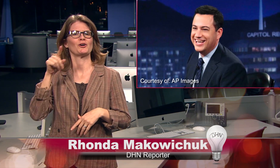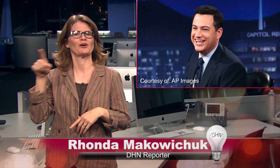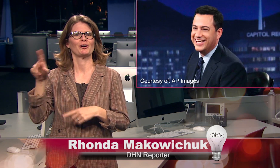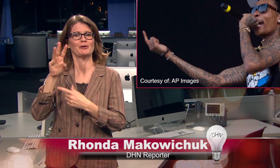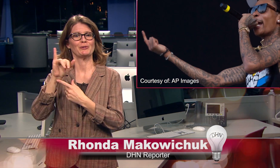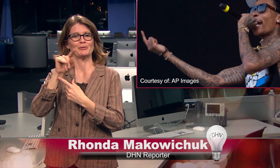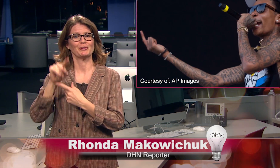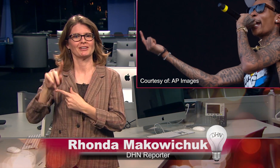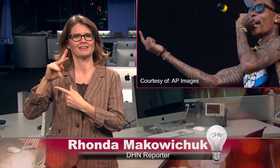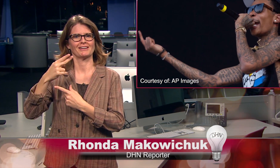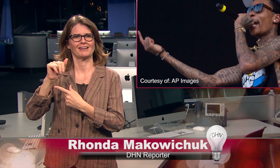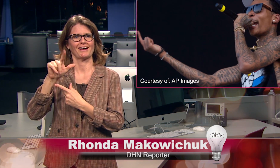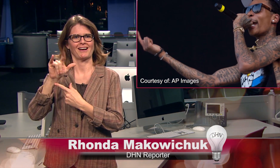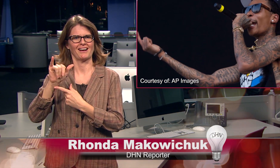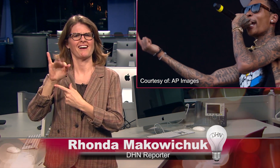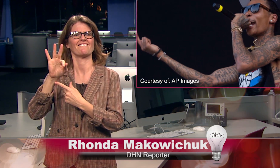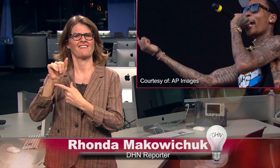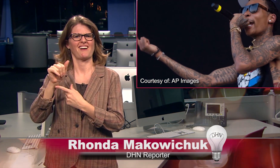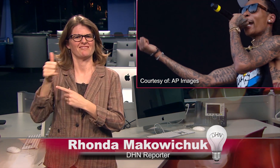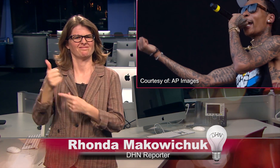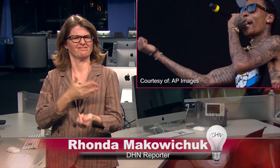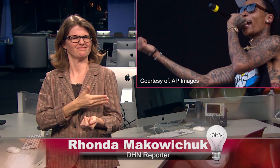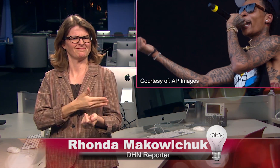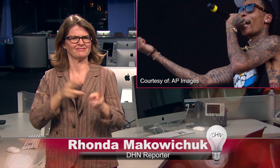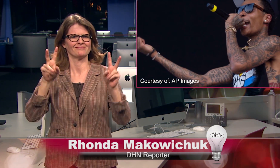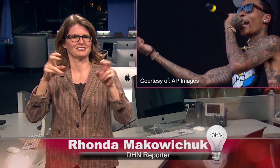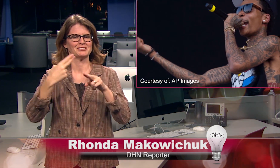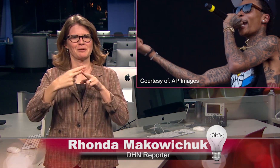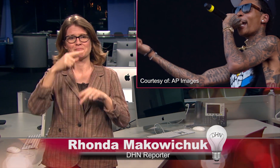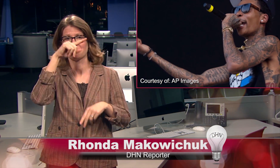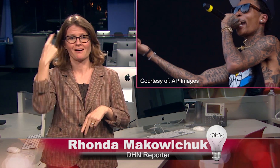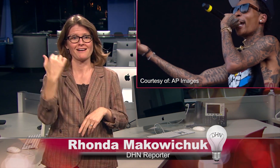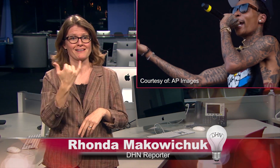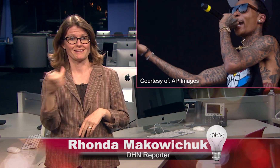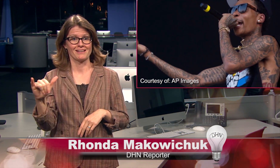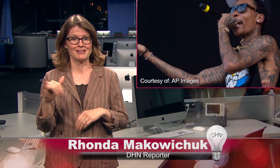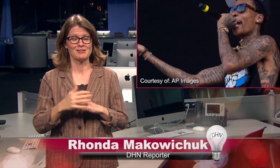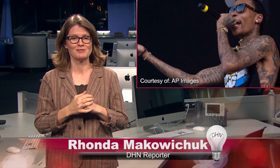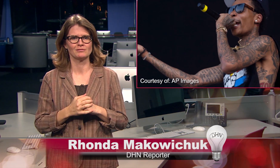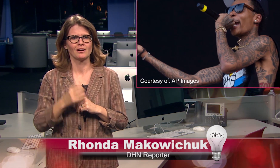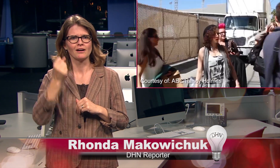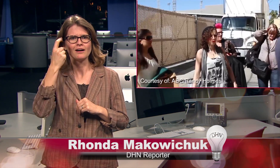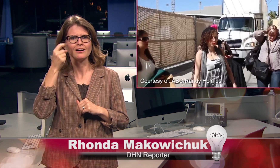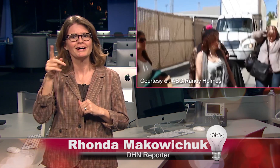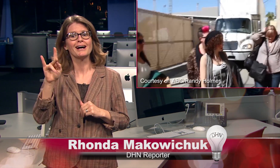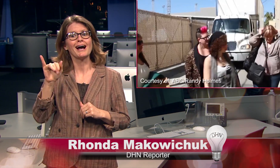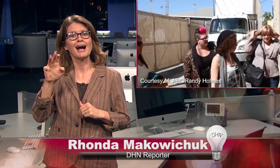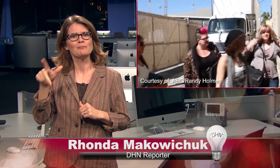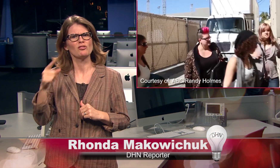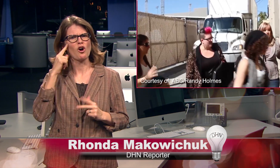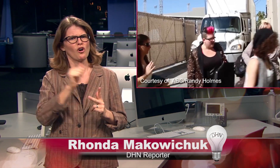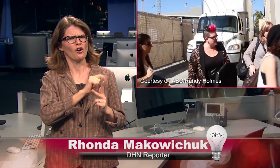KHALIFA TO THE SONG BLACK AND YELLOW. KIMMEL FIRST SAID THAT ALL THREE WOMEN WERE INTERPRETERS,